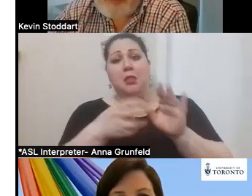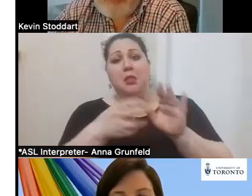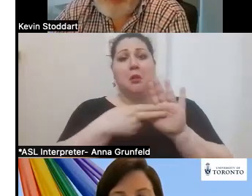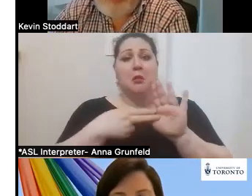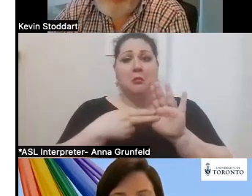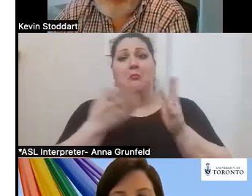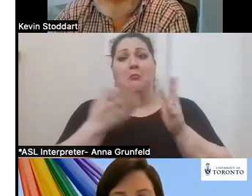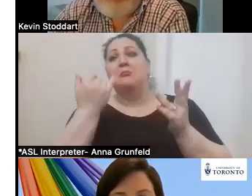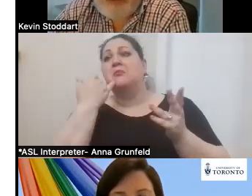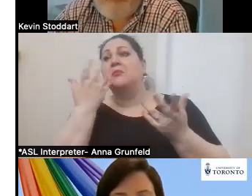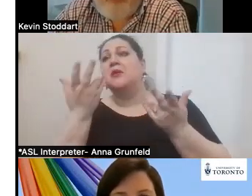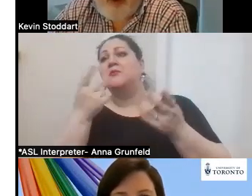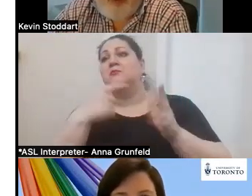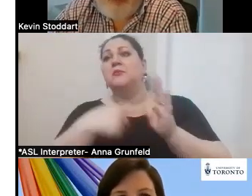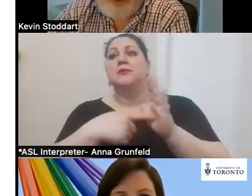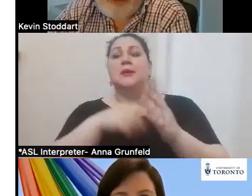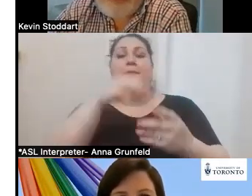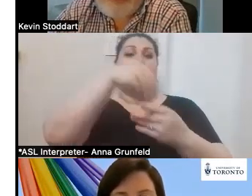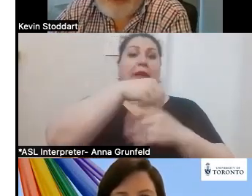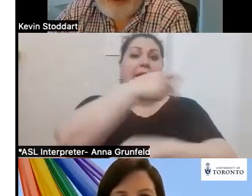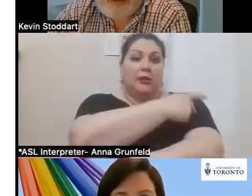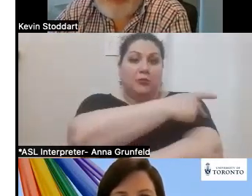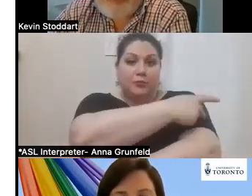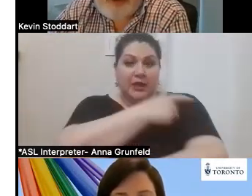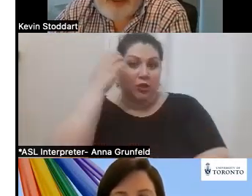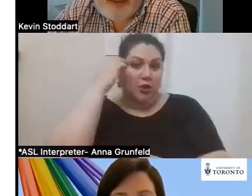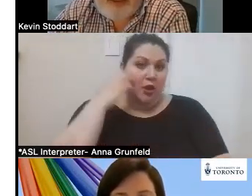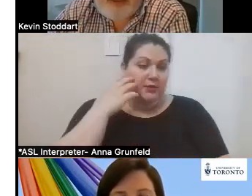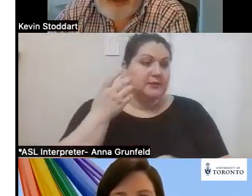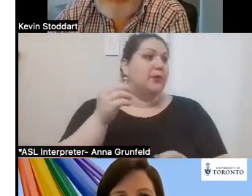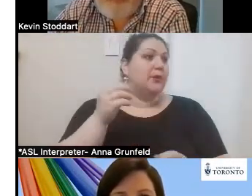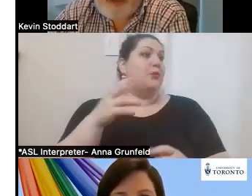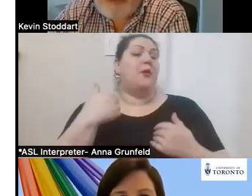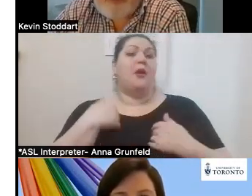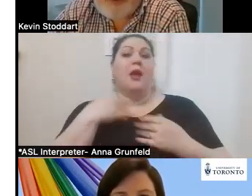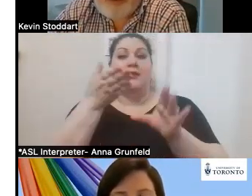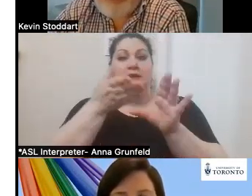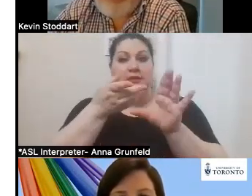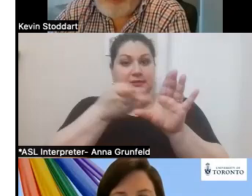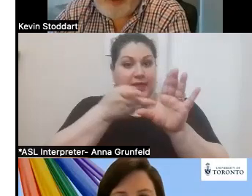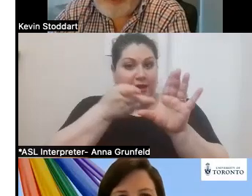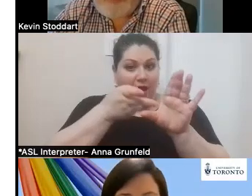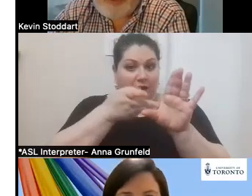or is being followed by a psychiatrist in a medical setting or a hospital.